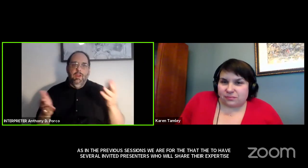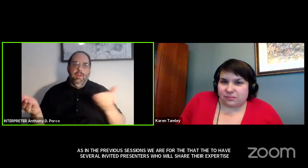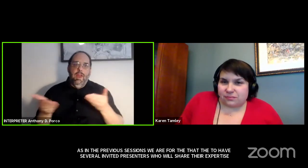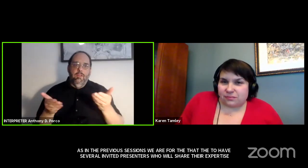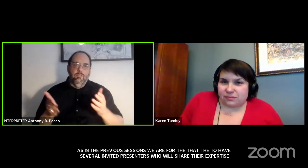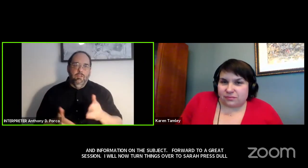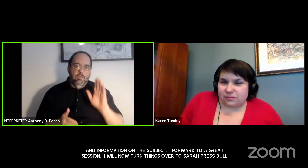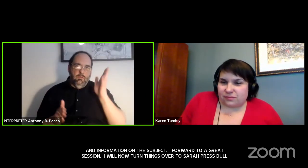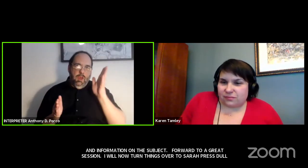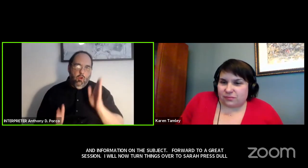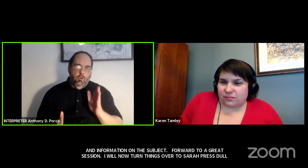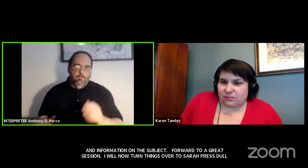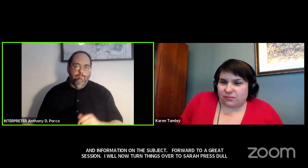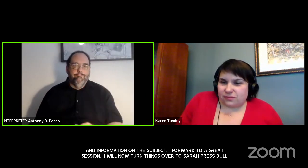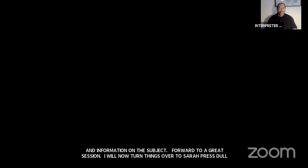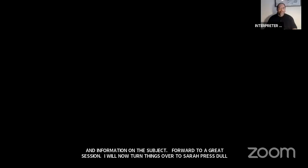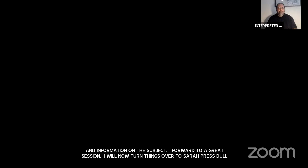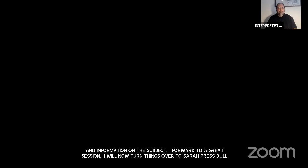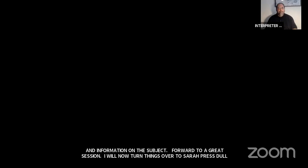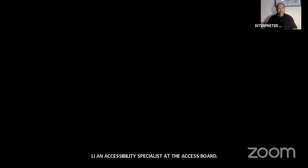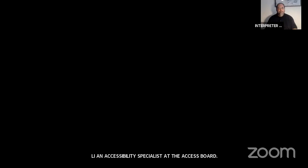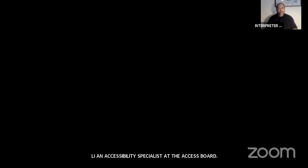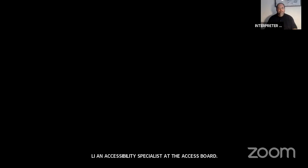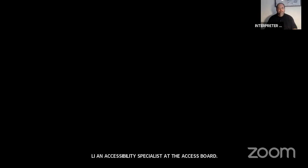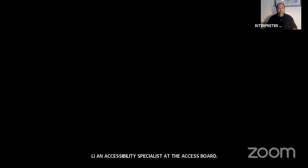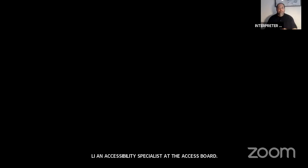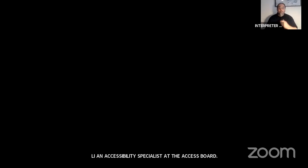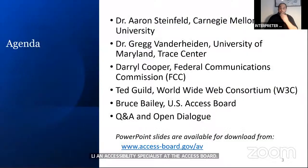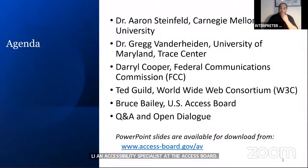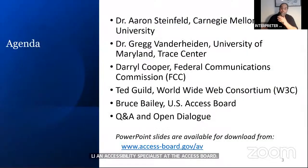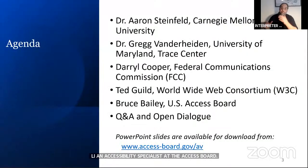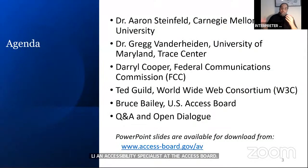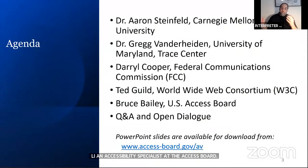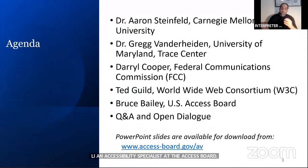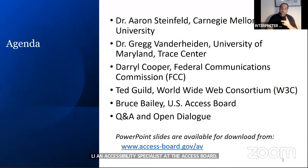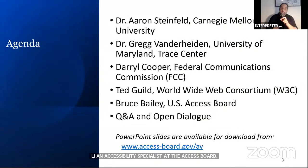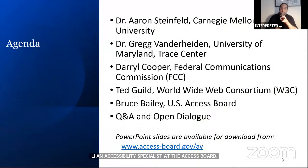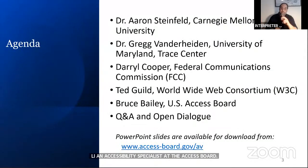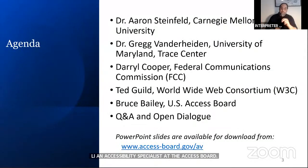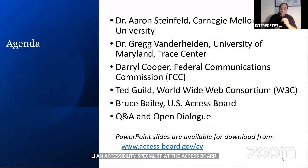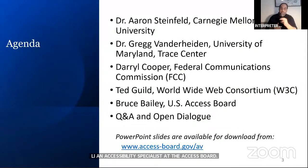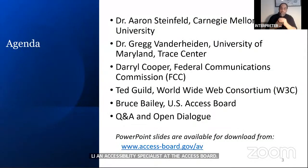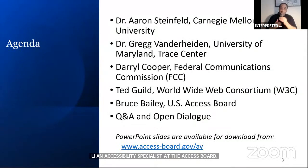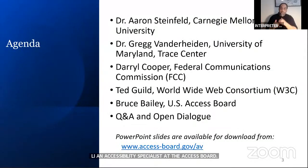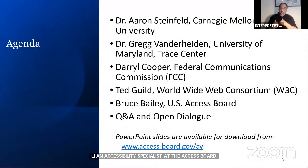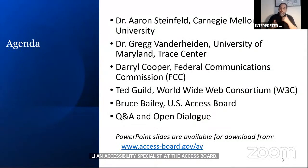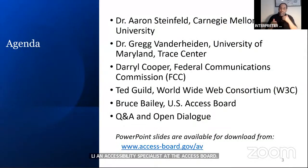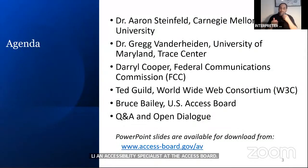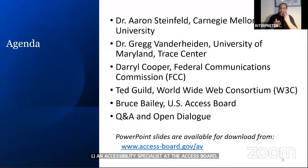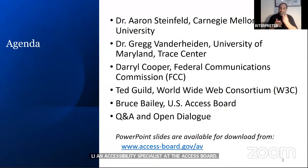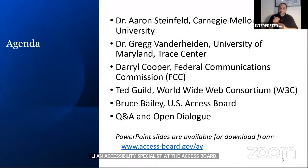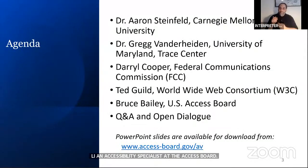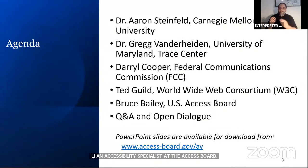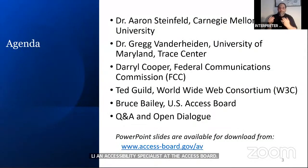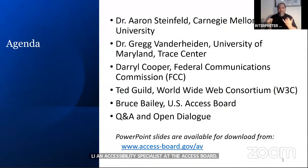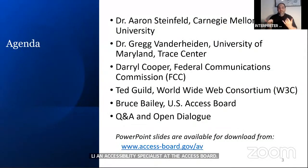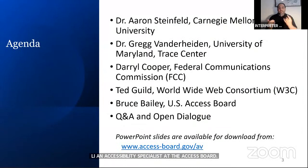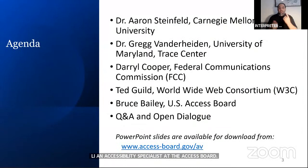Sarah Presley: Thank you very much, Karen. And before we get into today's agenda, please